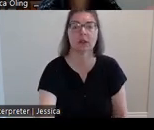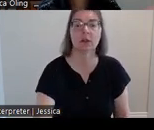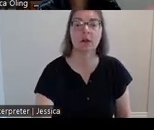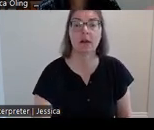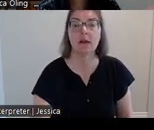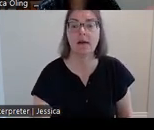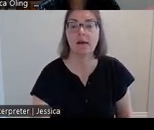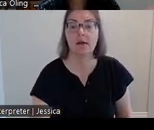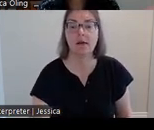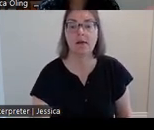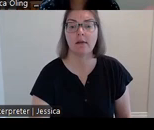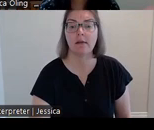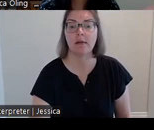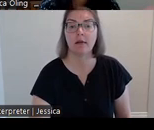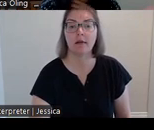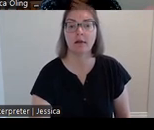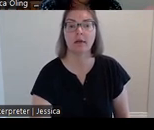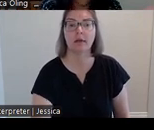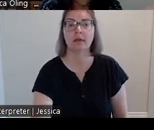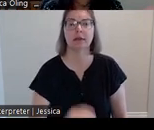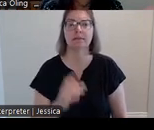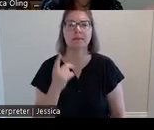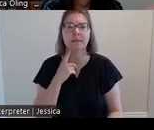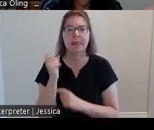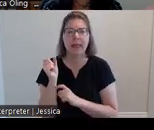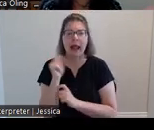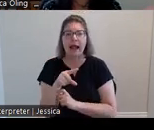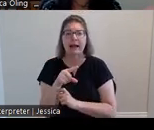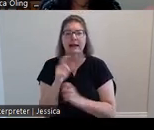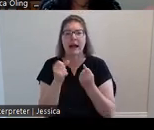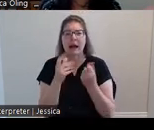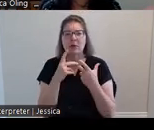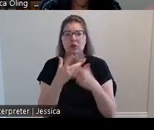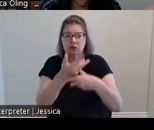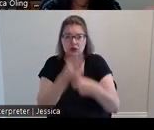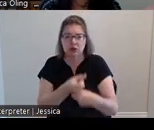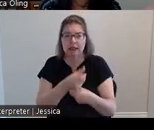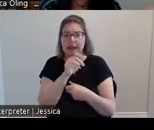Um, the person asked, um, “How much can we trust an ACR/VPAT?”